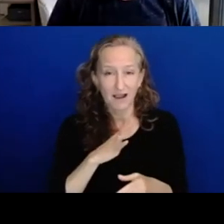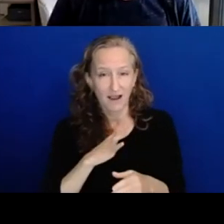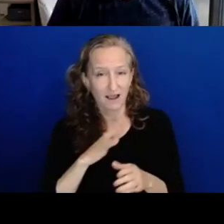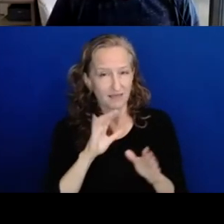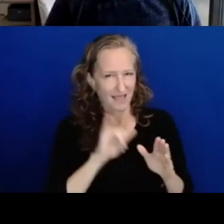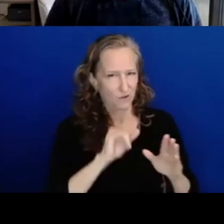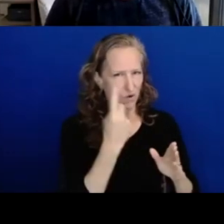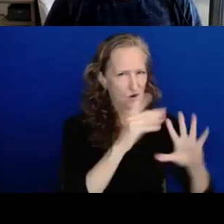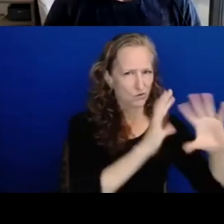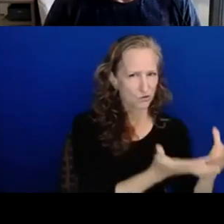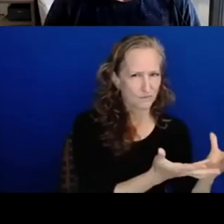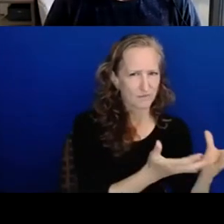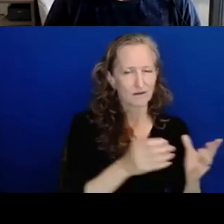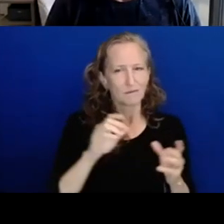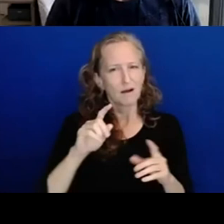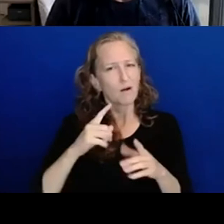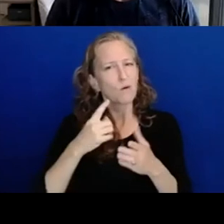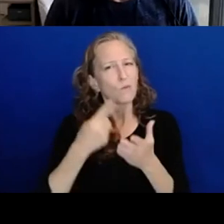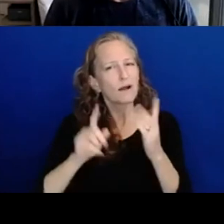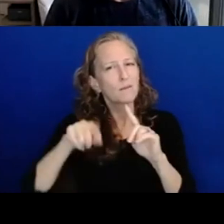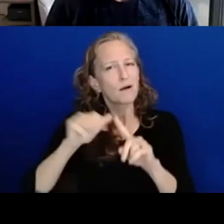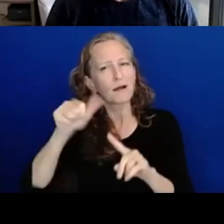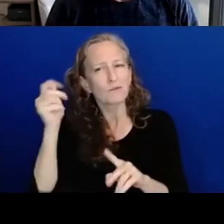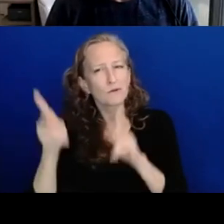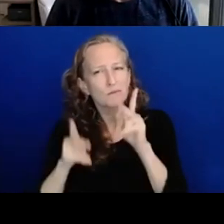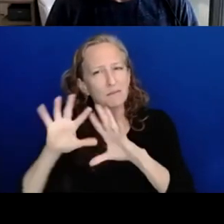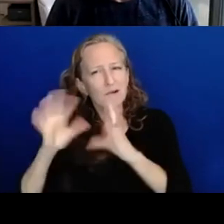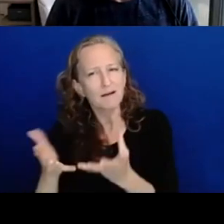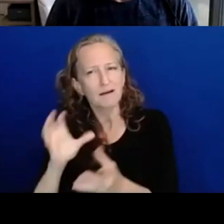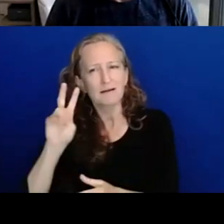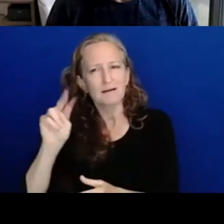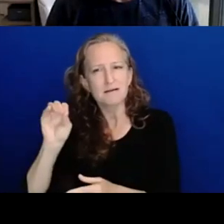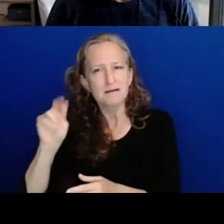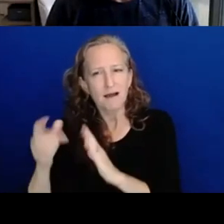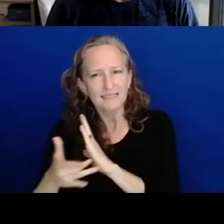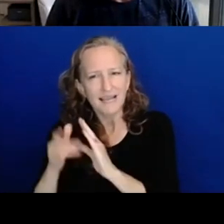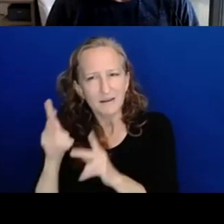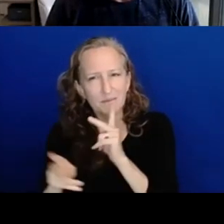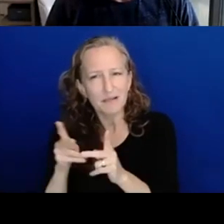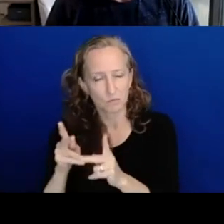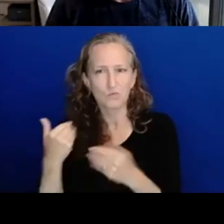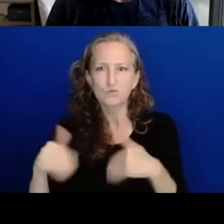tech, but everyone else, for non tech folks? Because it's going to be challenging.